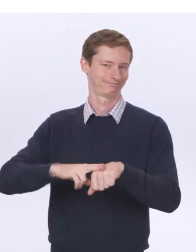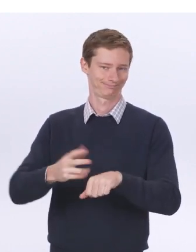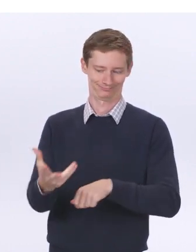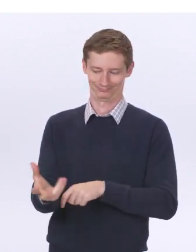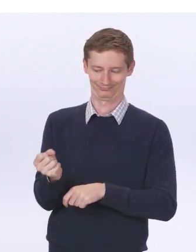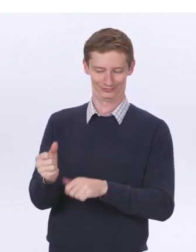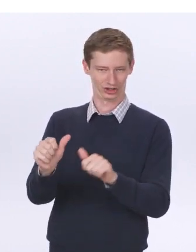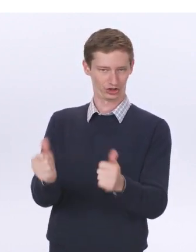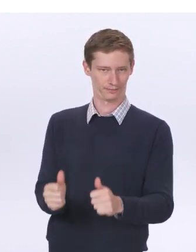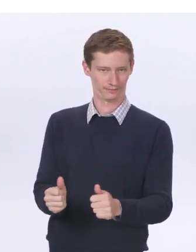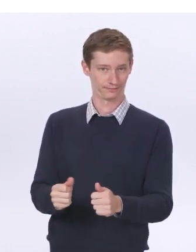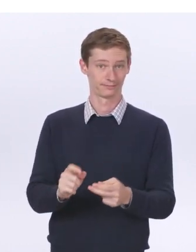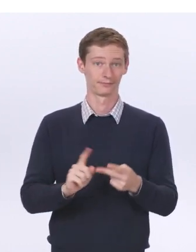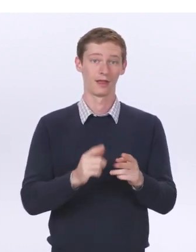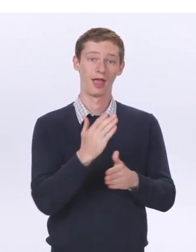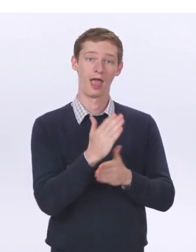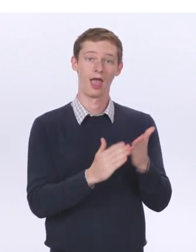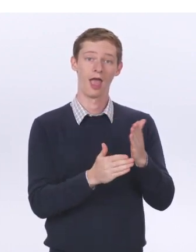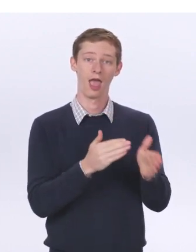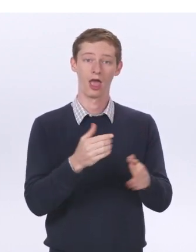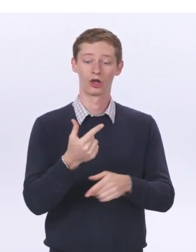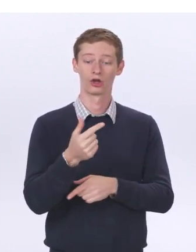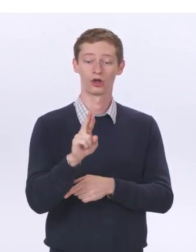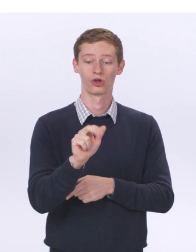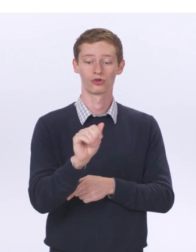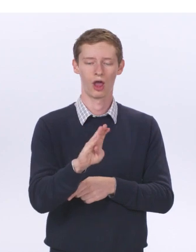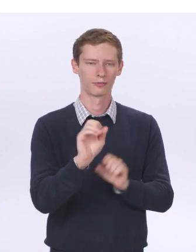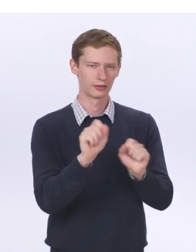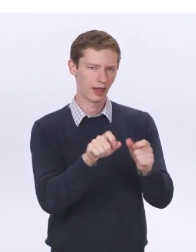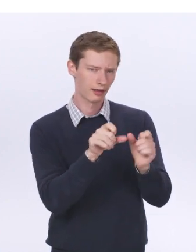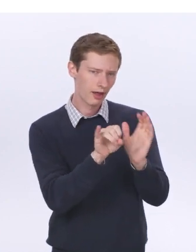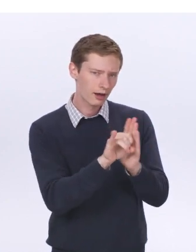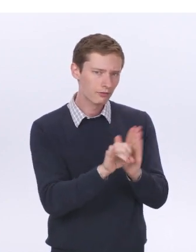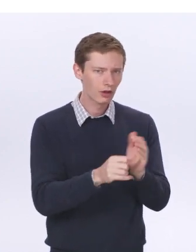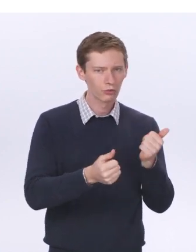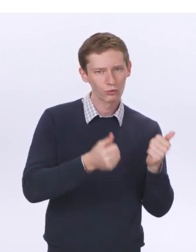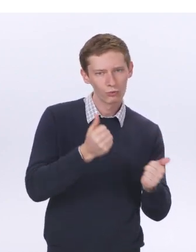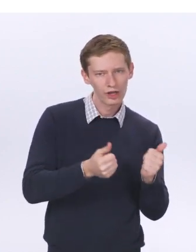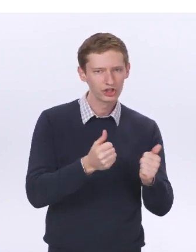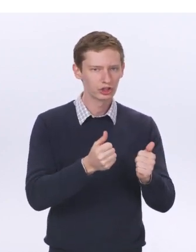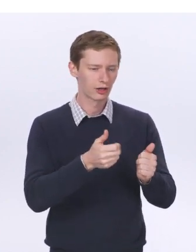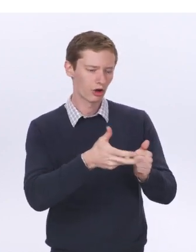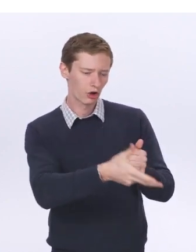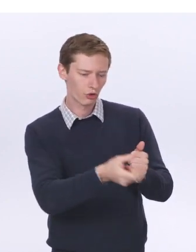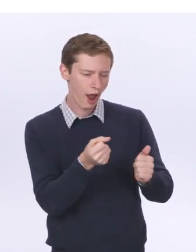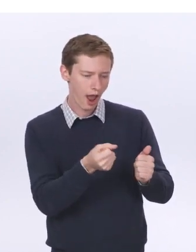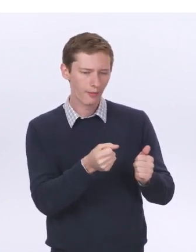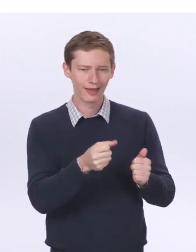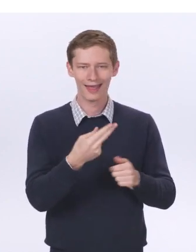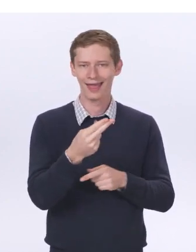for different grab handles of the object ahead of time and will snap the synthetic hand to that pose accordingly.